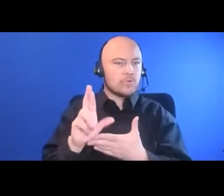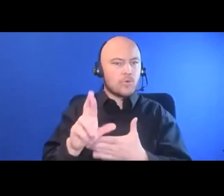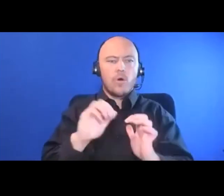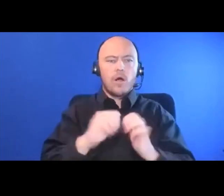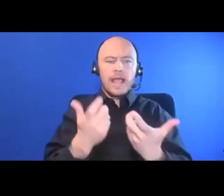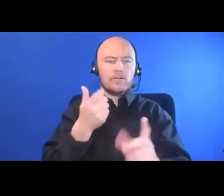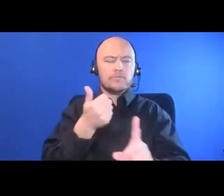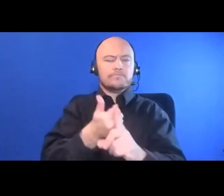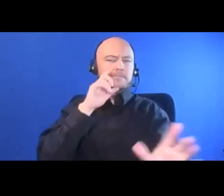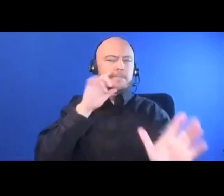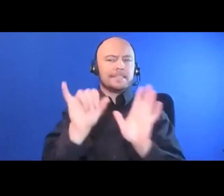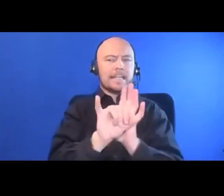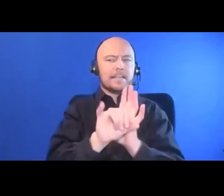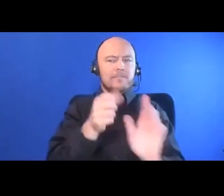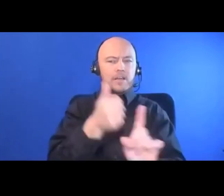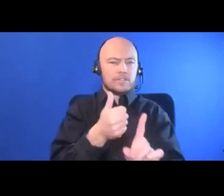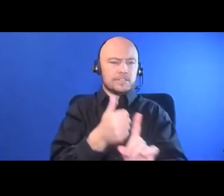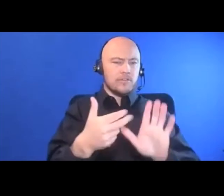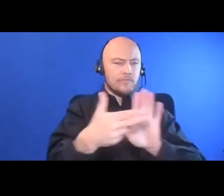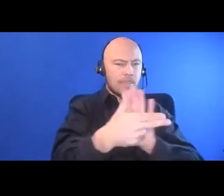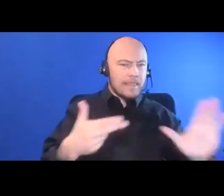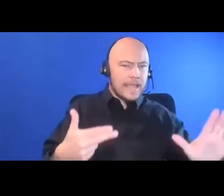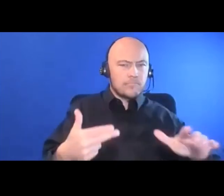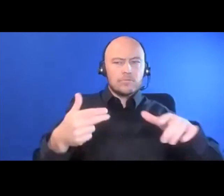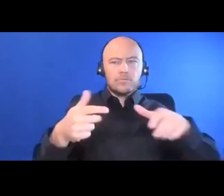and what labels and language you use.